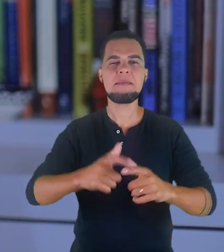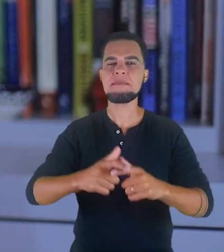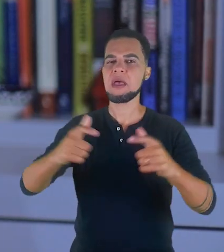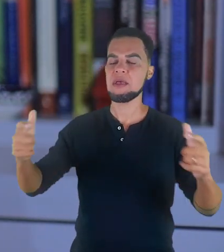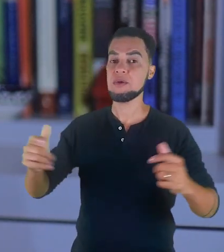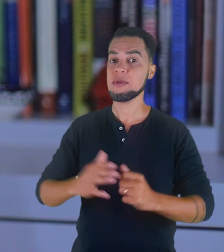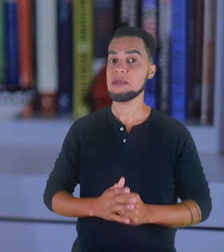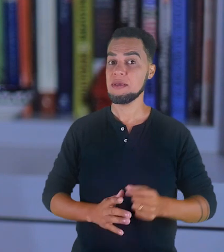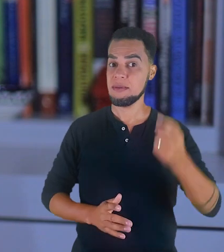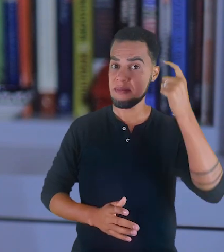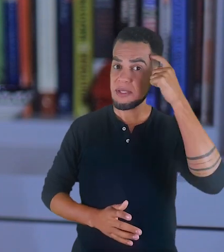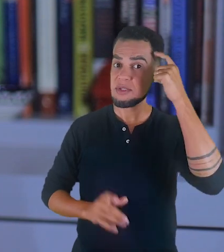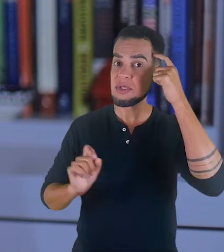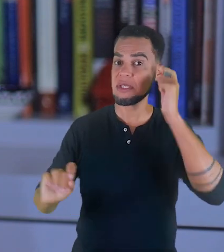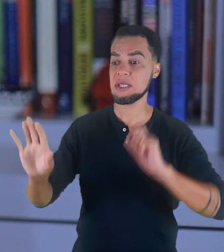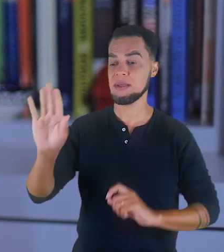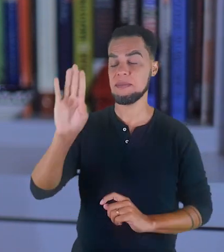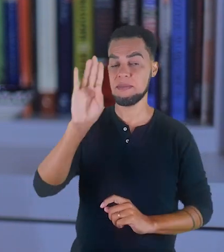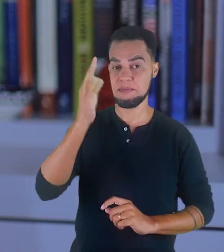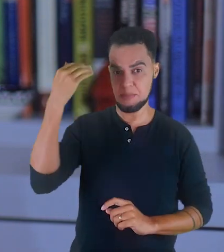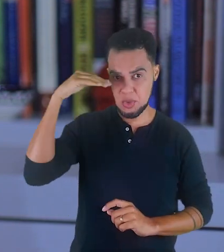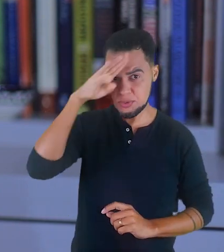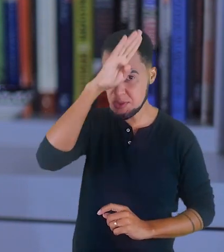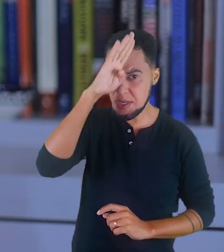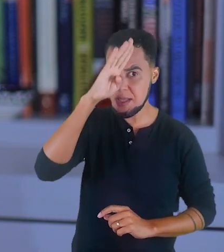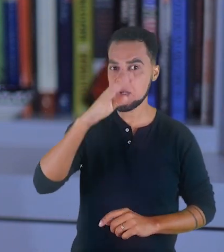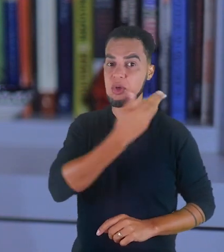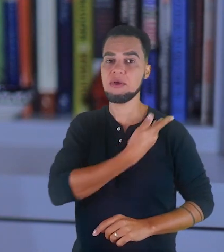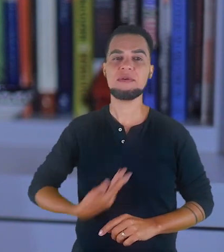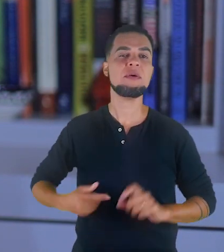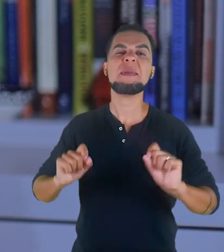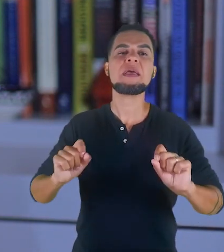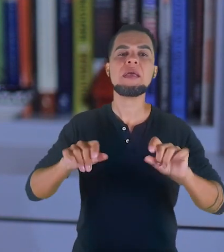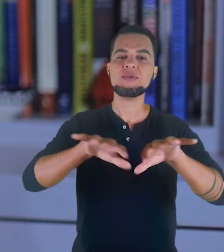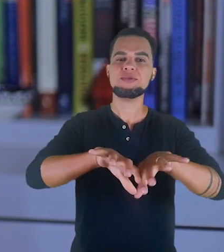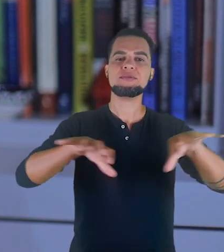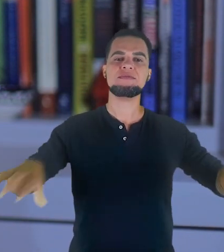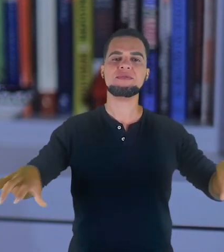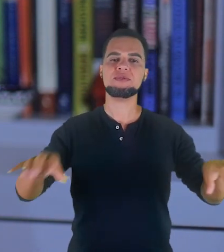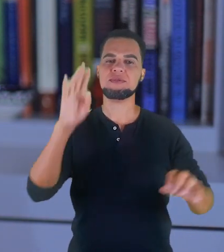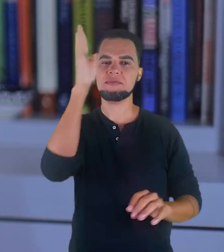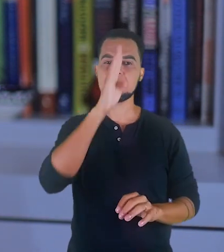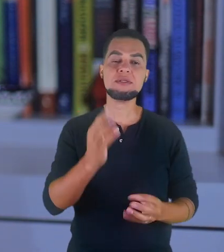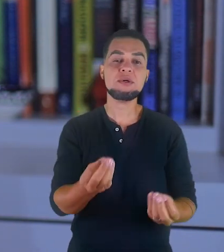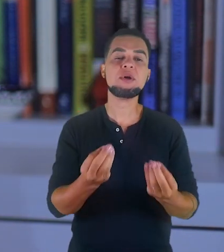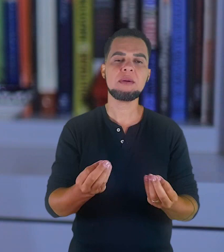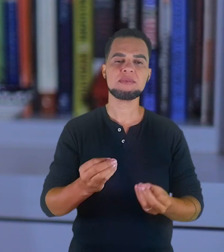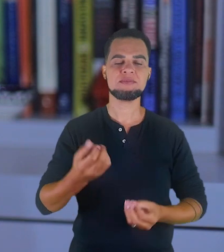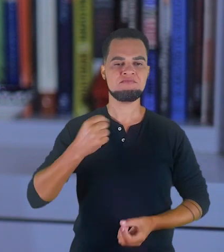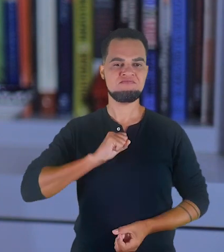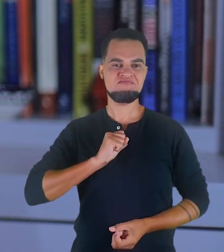with the understanding that Bolsonaro ruled to divide Brazil, and he divided Brazil through hatred.